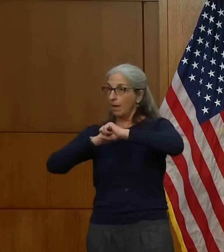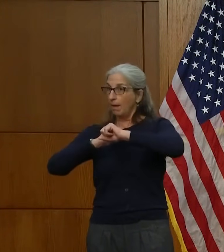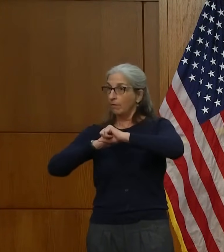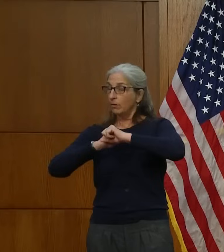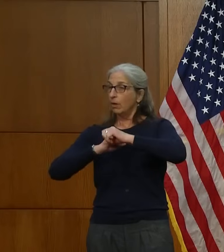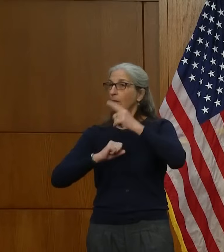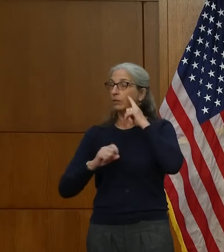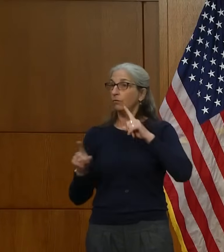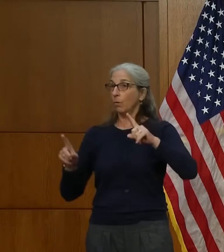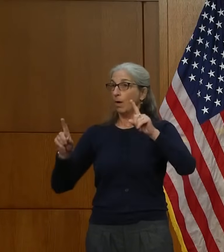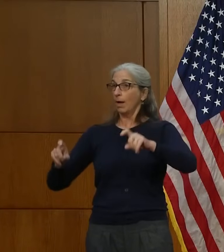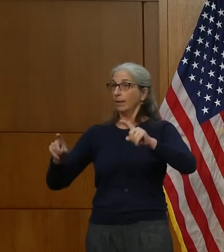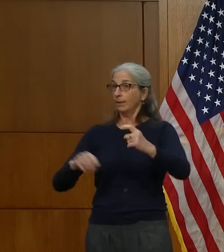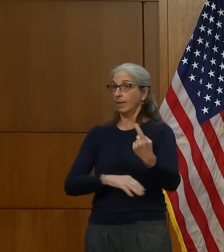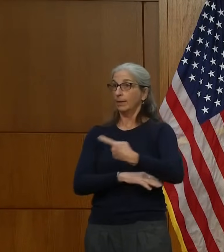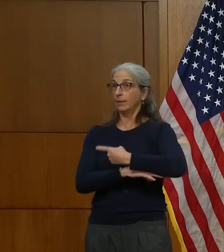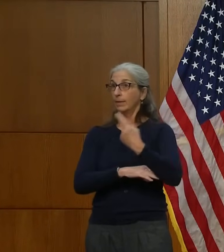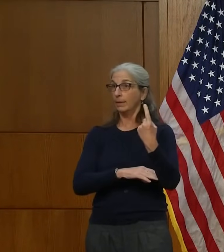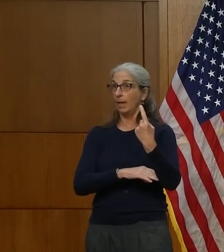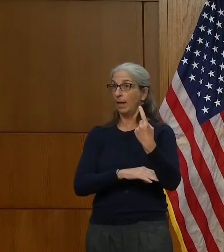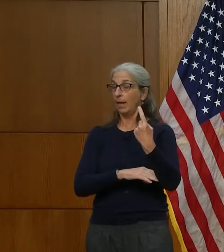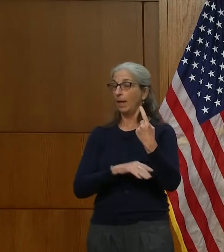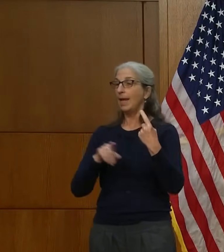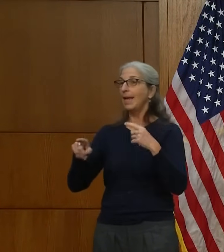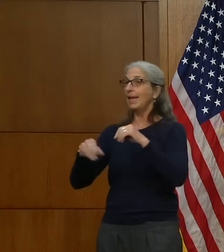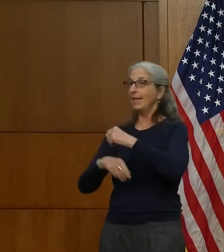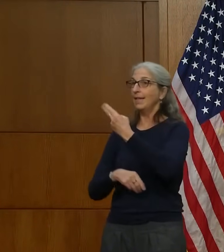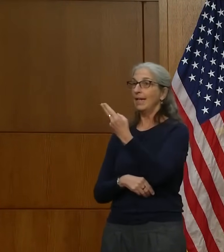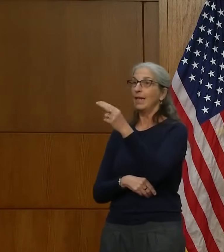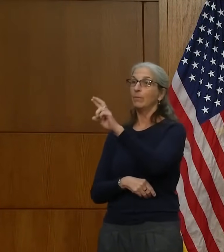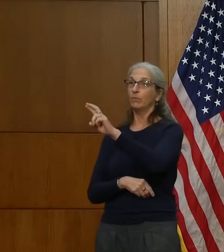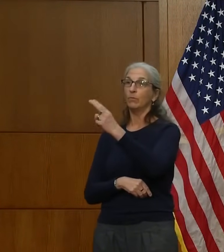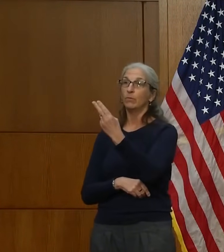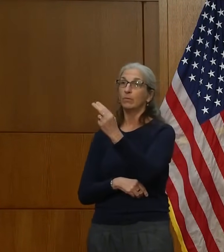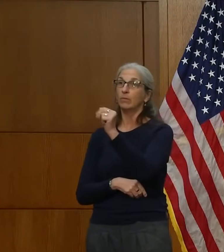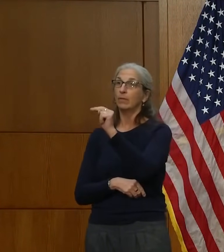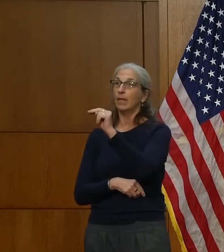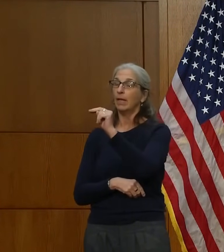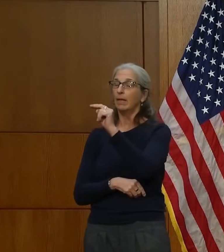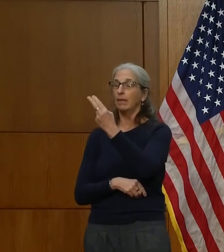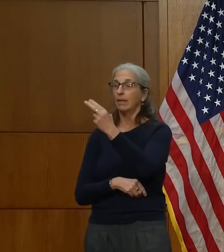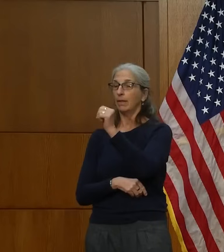COMMUNITIES THROUGH VIRGINIA.